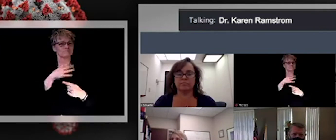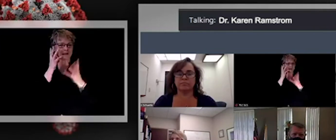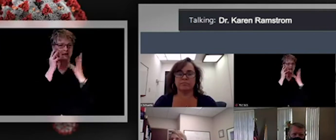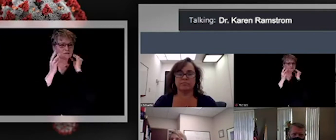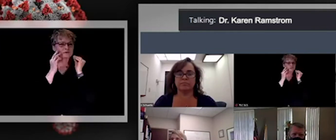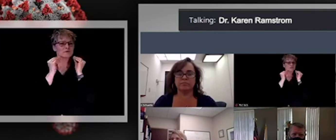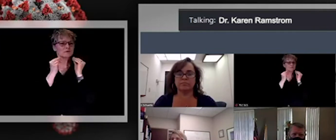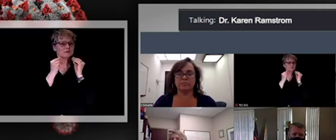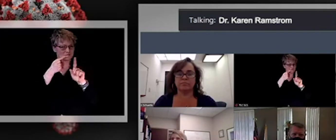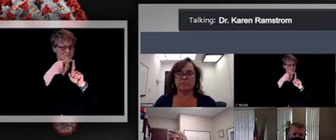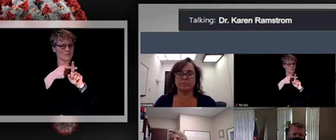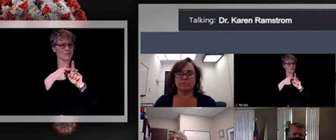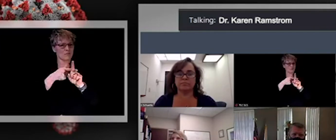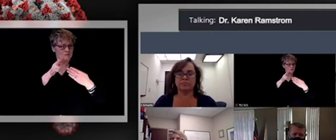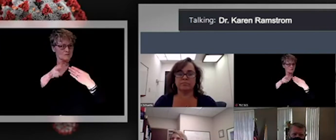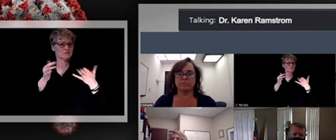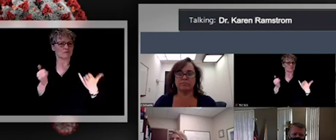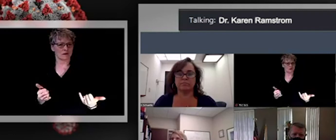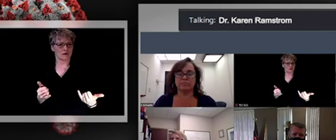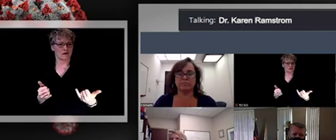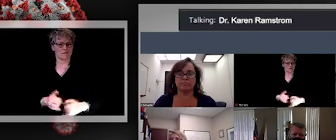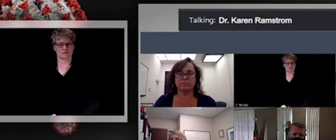they’ve actually had a case here and there they've been able to contain it and prevent